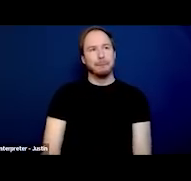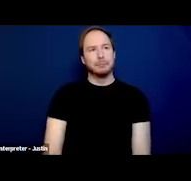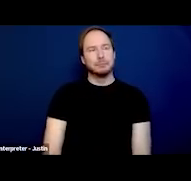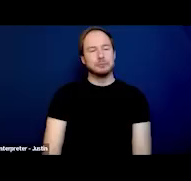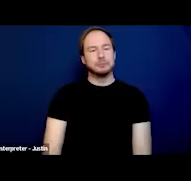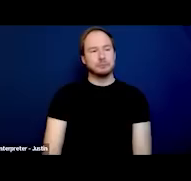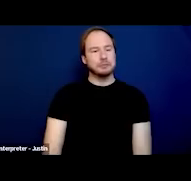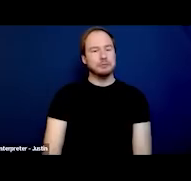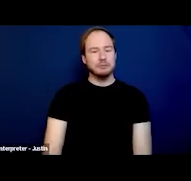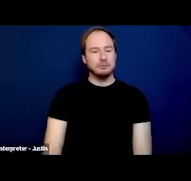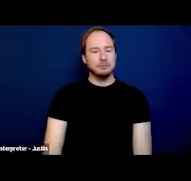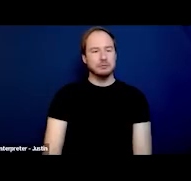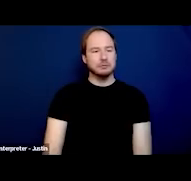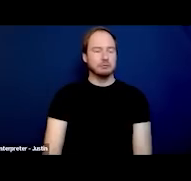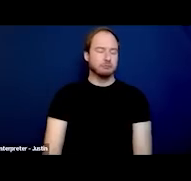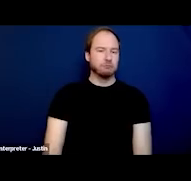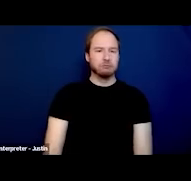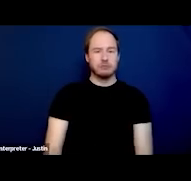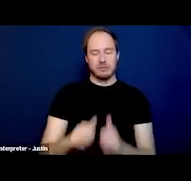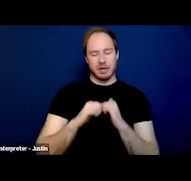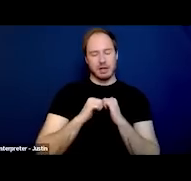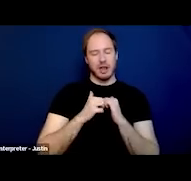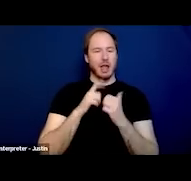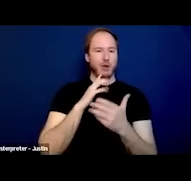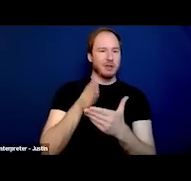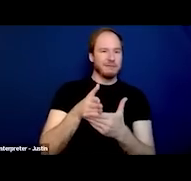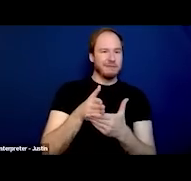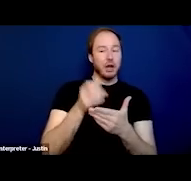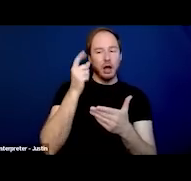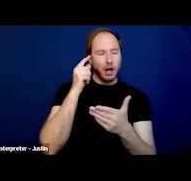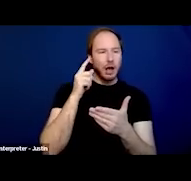A couple of just how to intervene but maybe avoid these things.